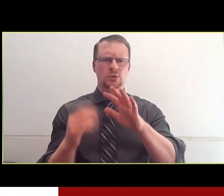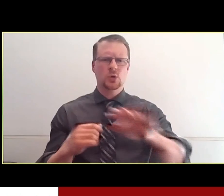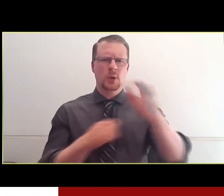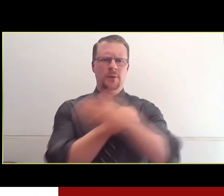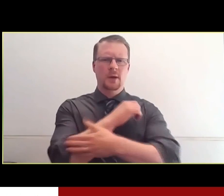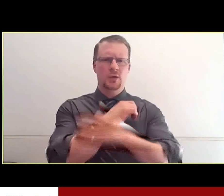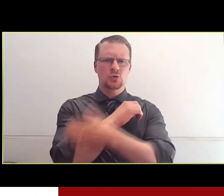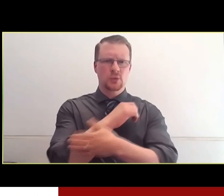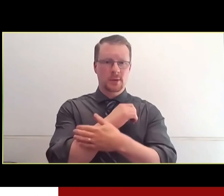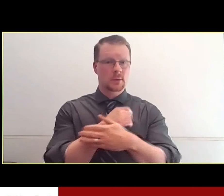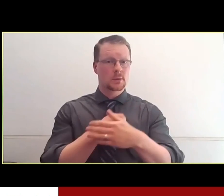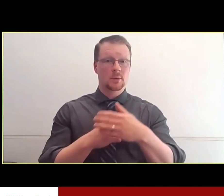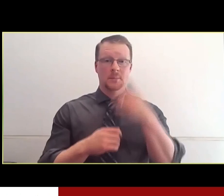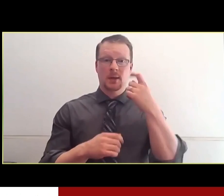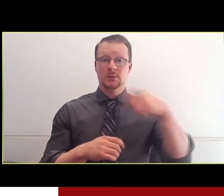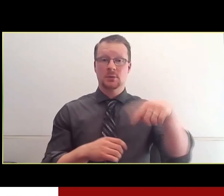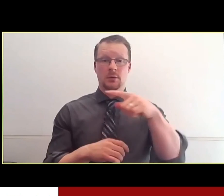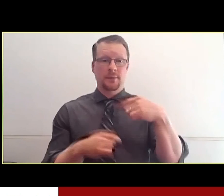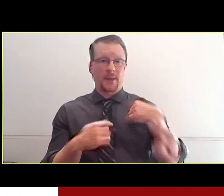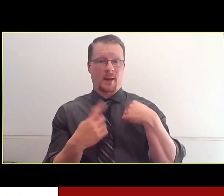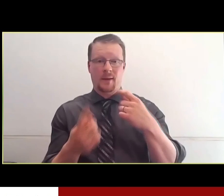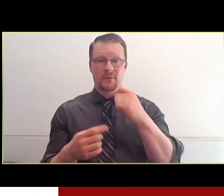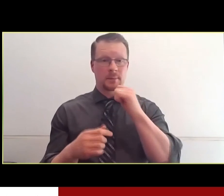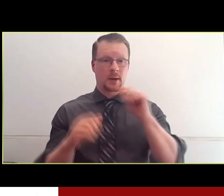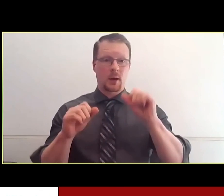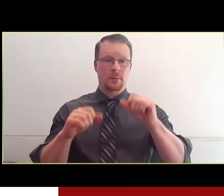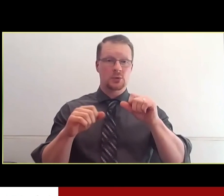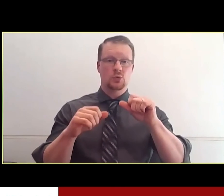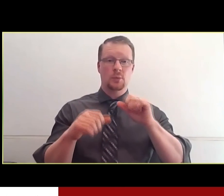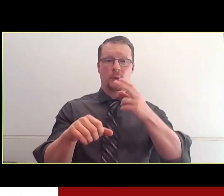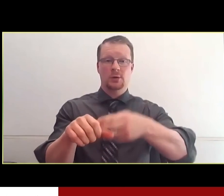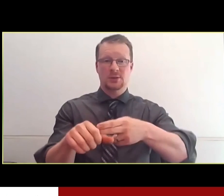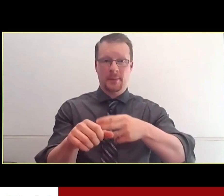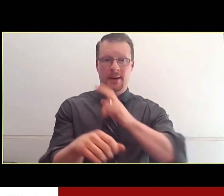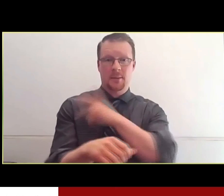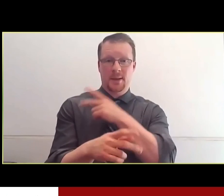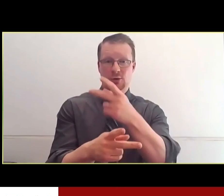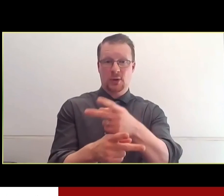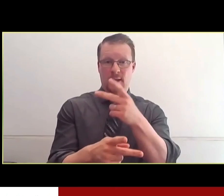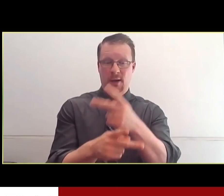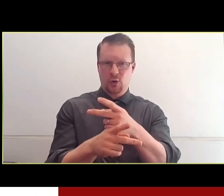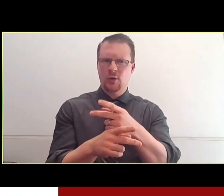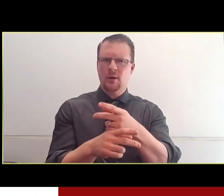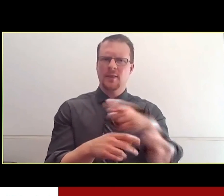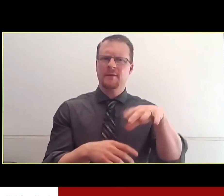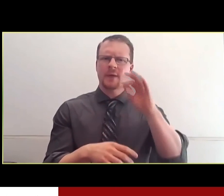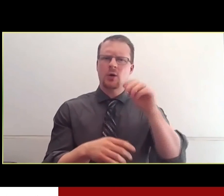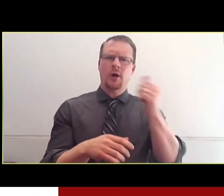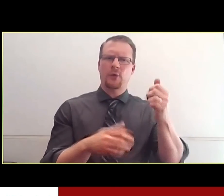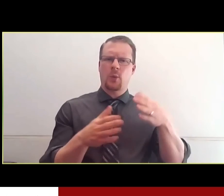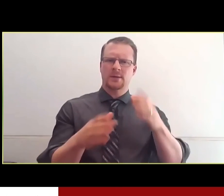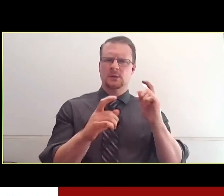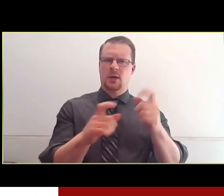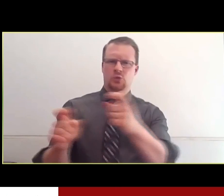We've seen many medical students around the country because they have not been able to participate in patient care.